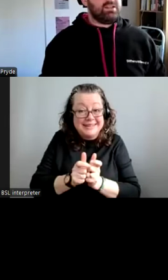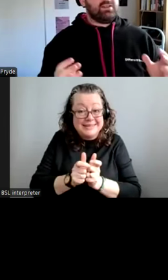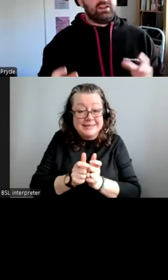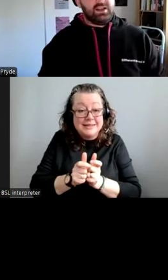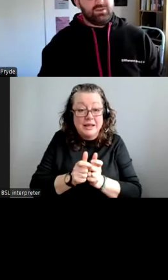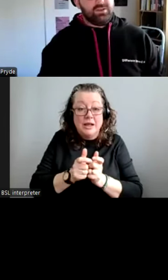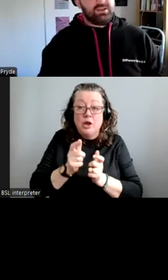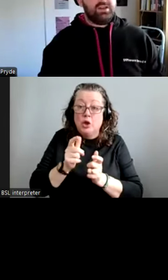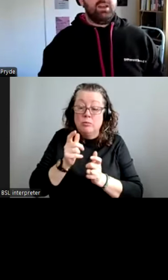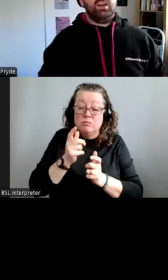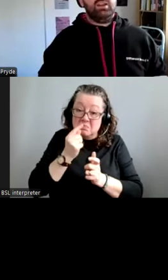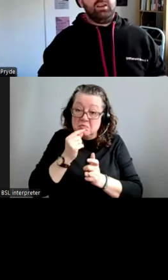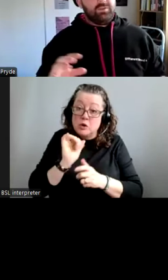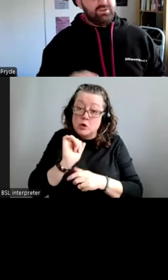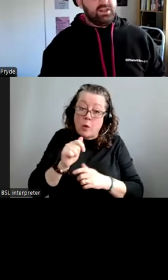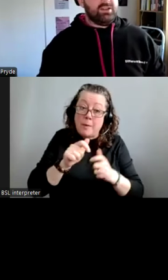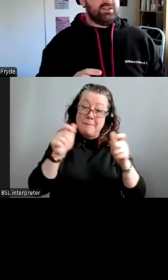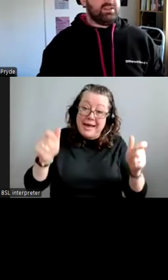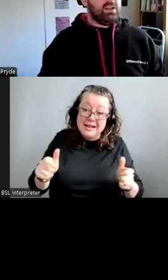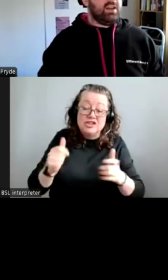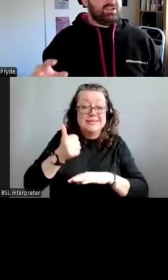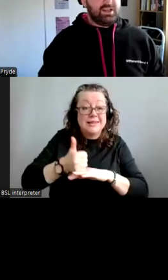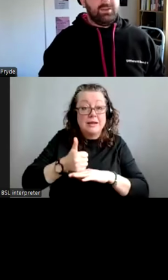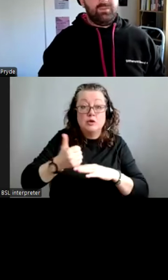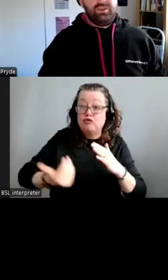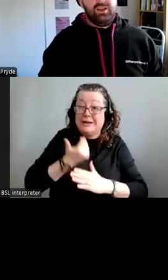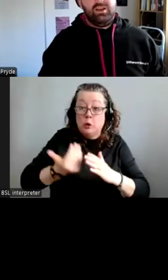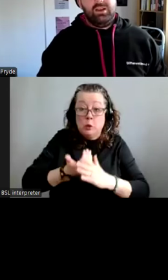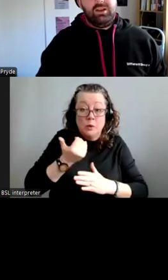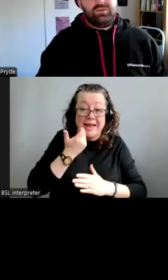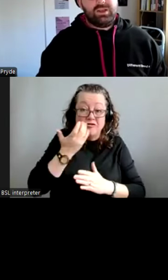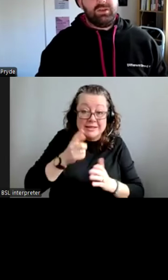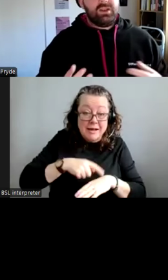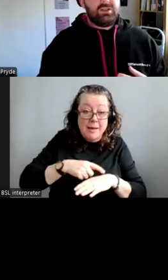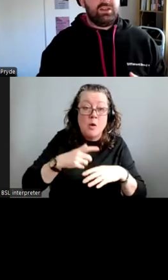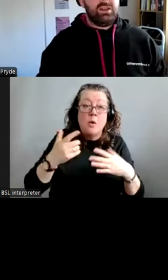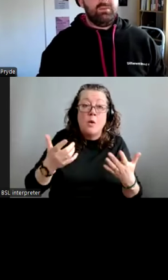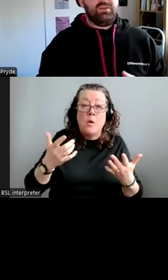they select add-ons, they go for donations, and then they hit checkout. For someone visually,